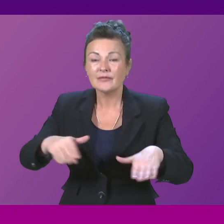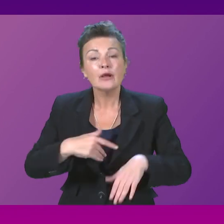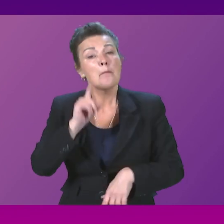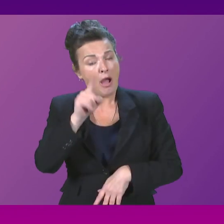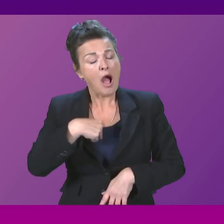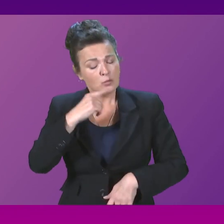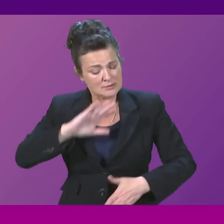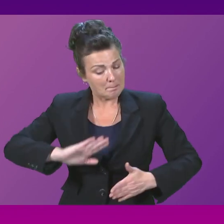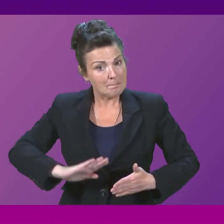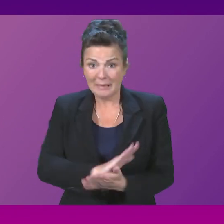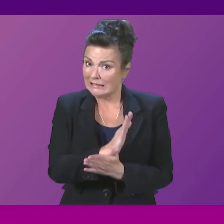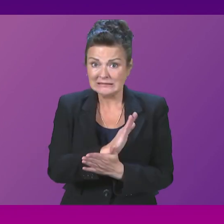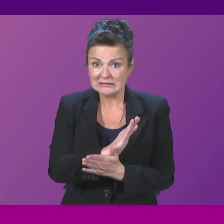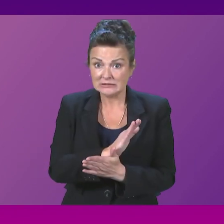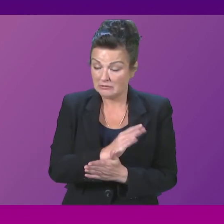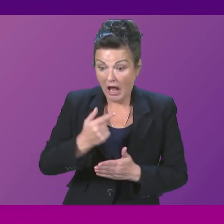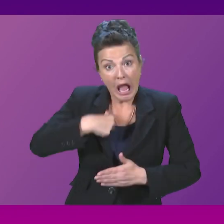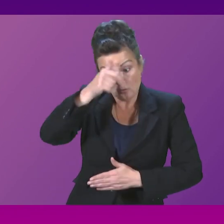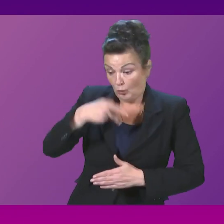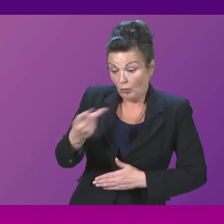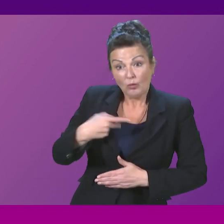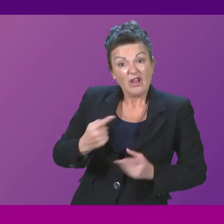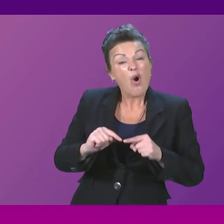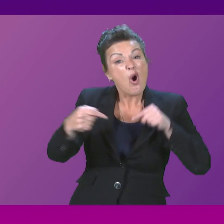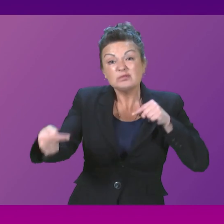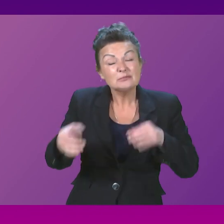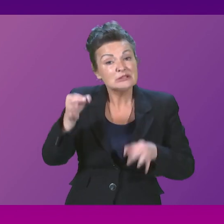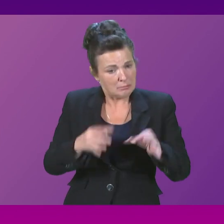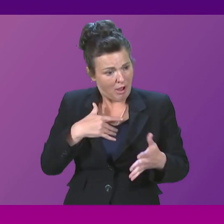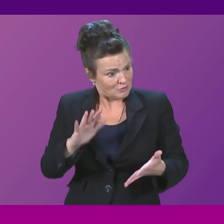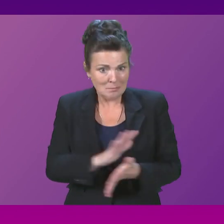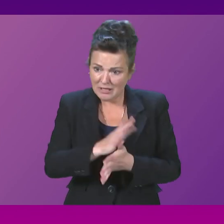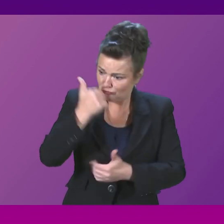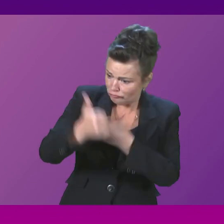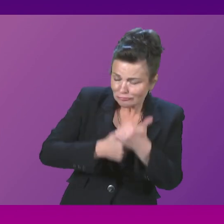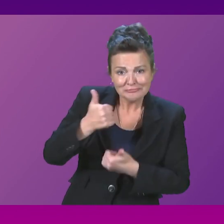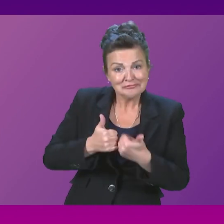Members! Notwithstanding those political disagreements, I was pleased to congratulate Rishi Sunak